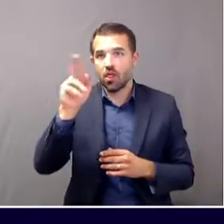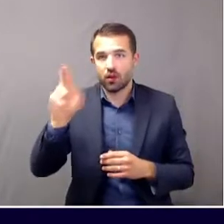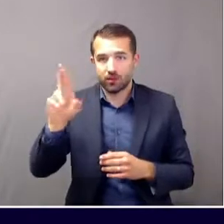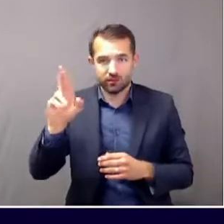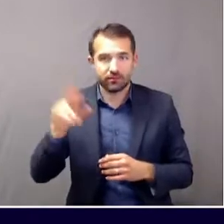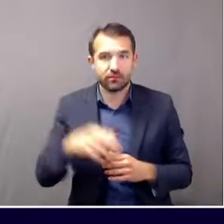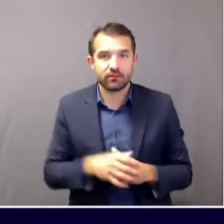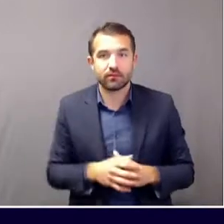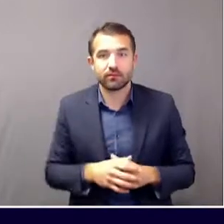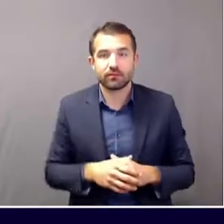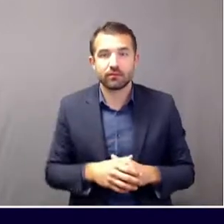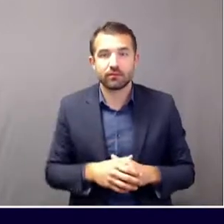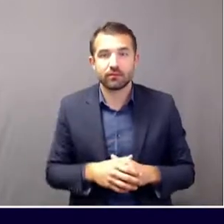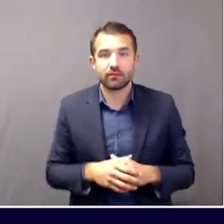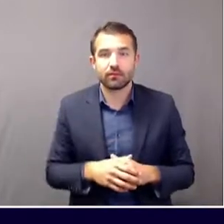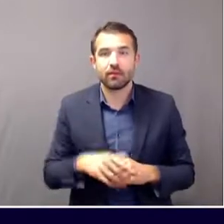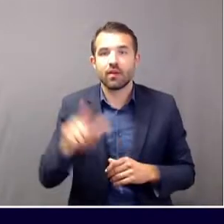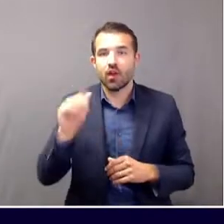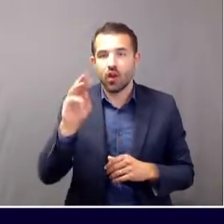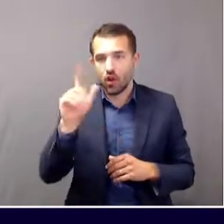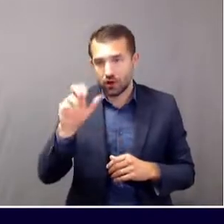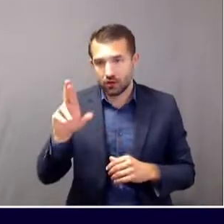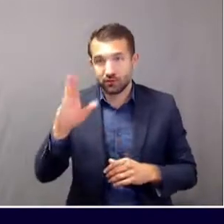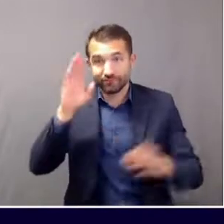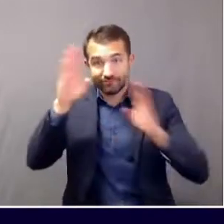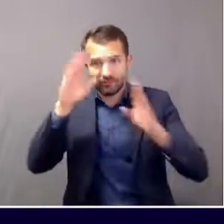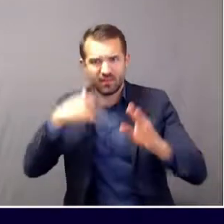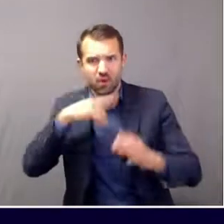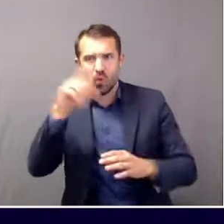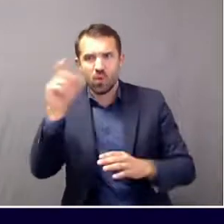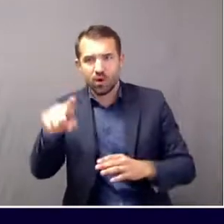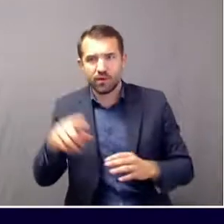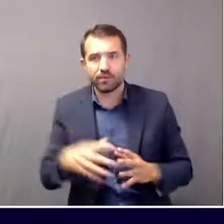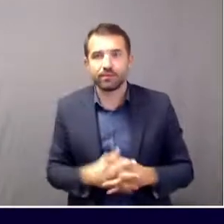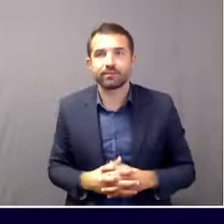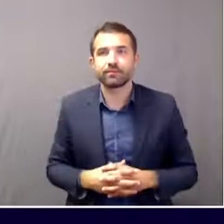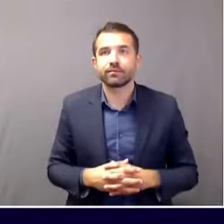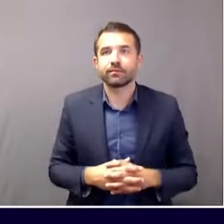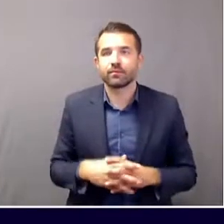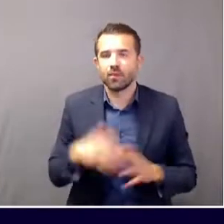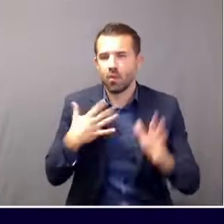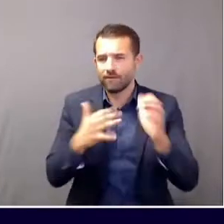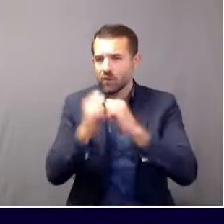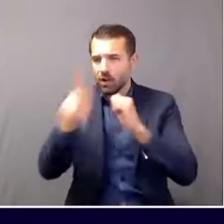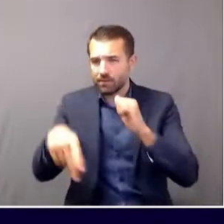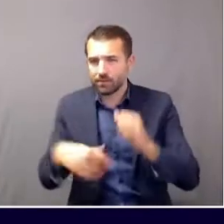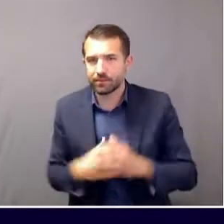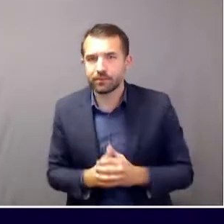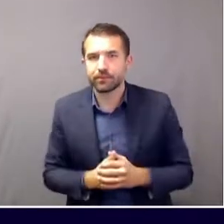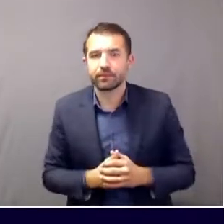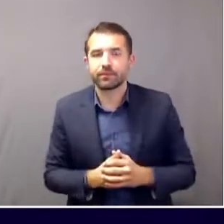question and then I'll have a